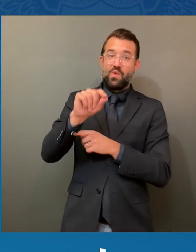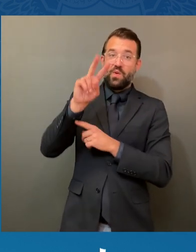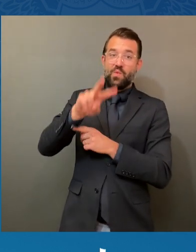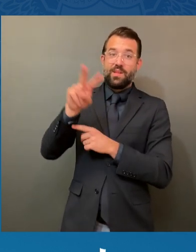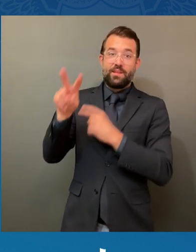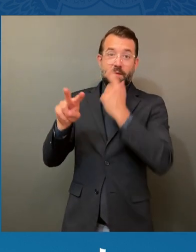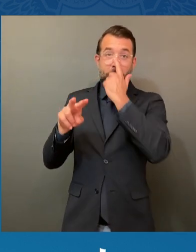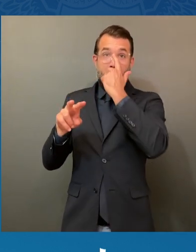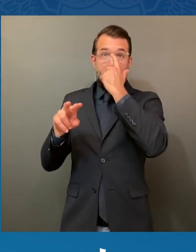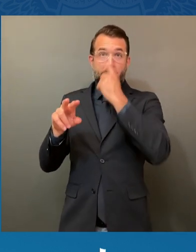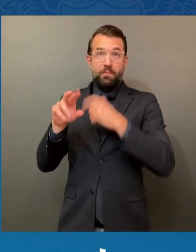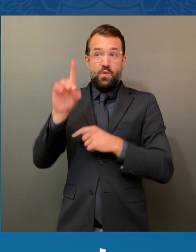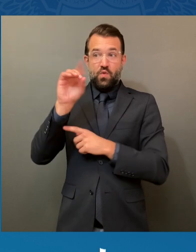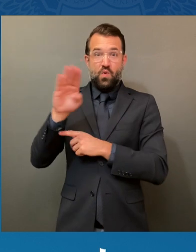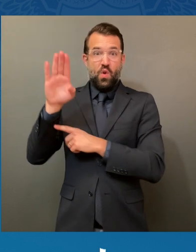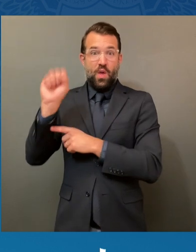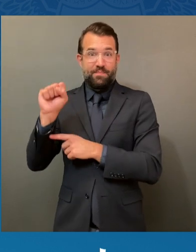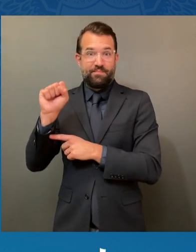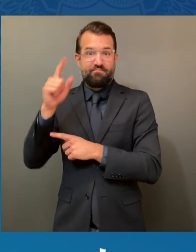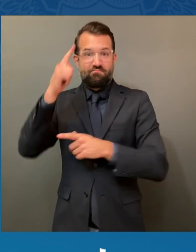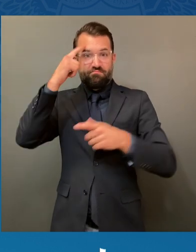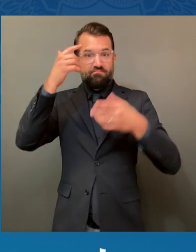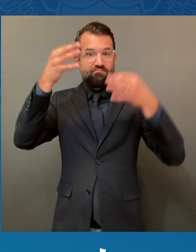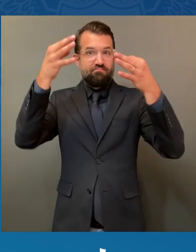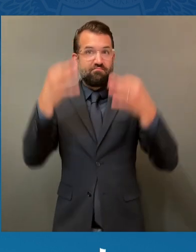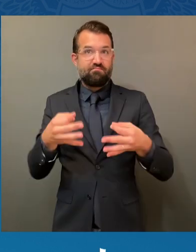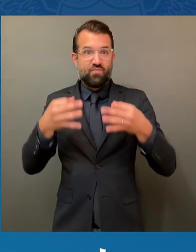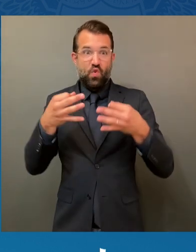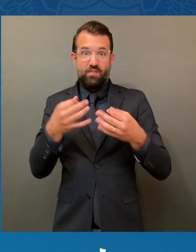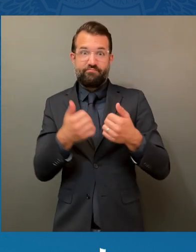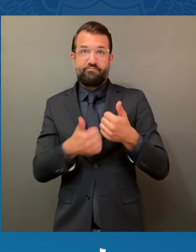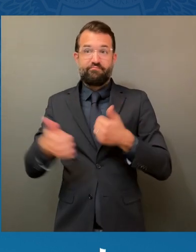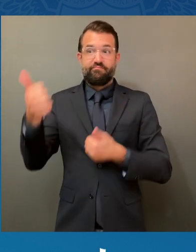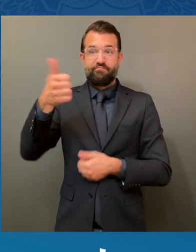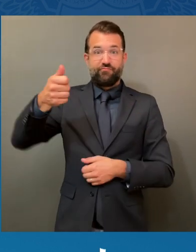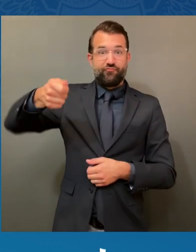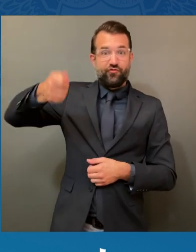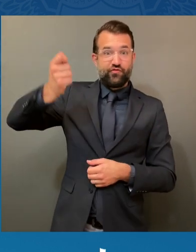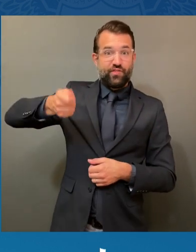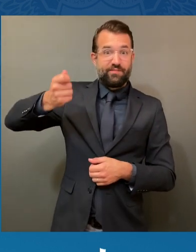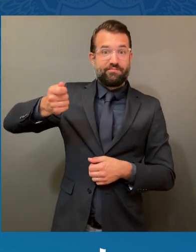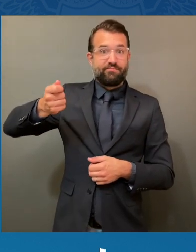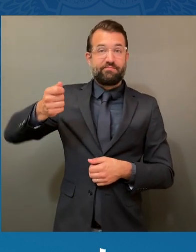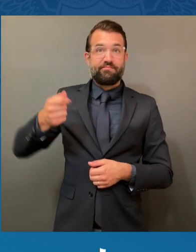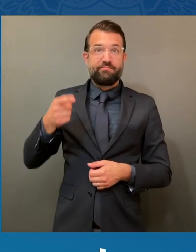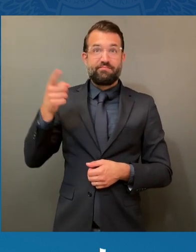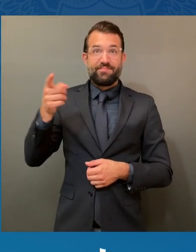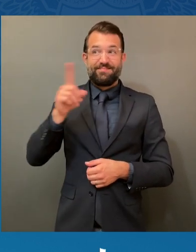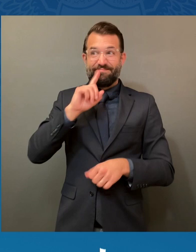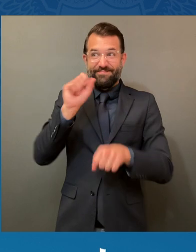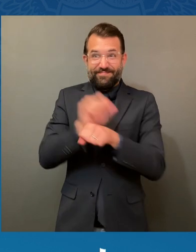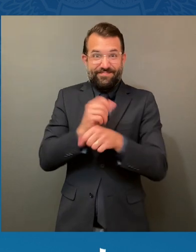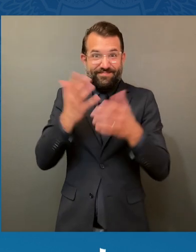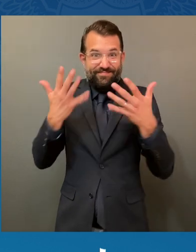a Justice of the United States Supreme Court says the quiet part out loud -- that marriage may be on the line.